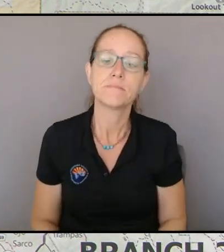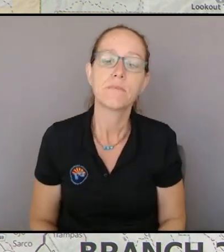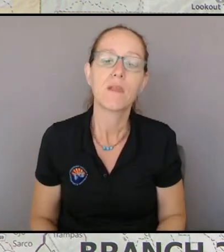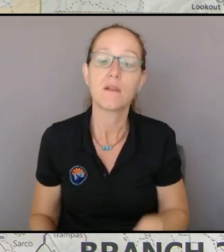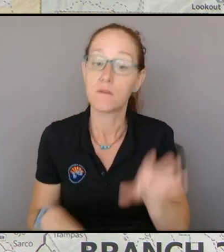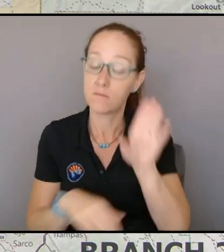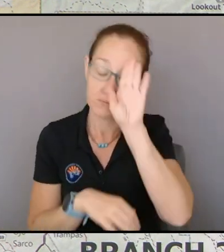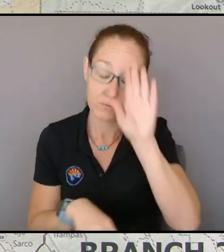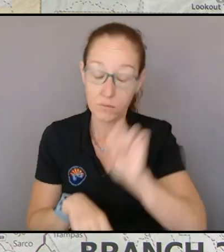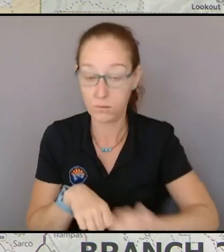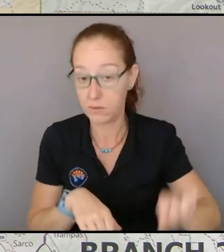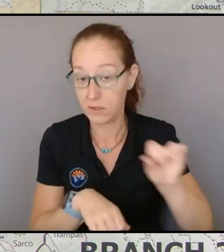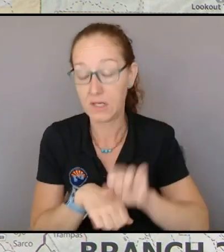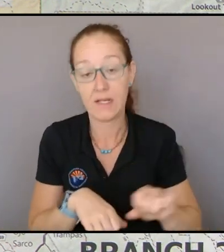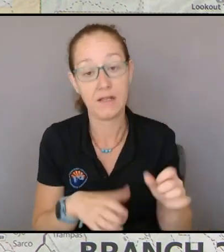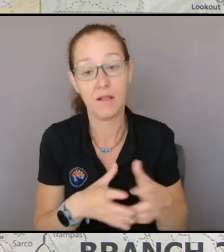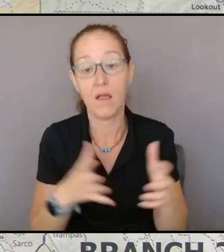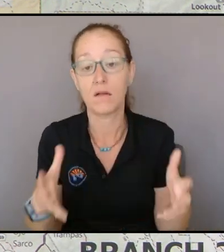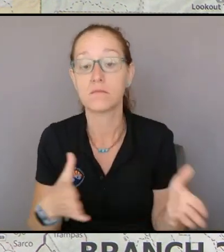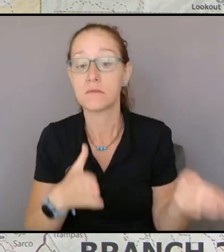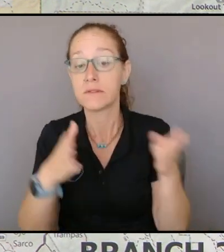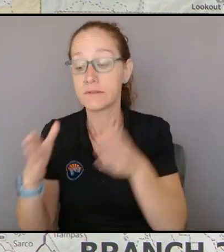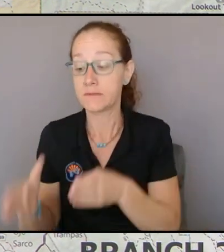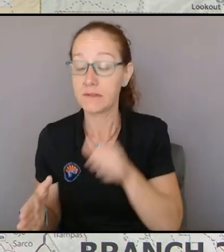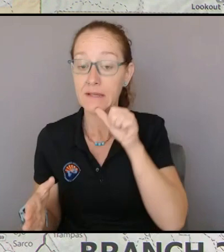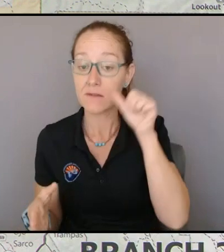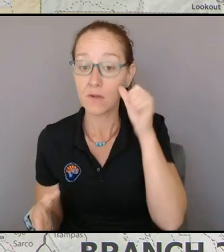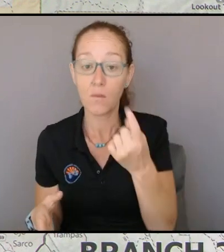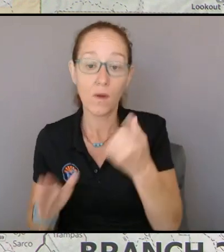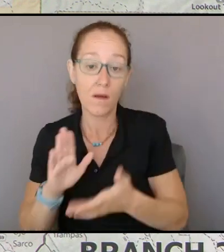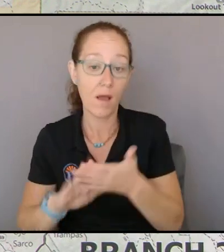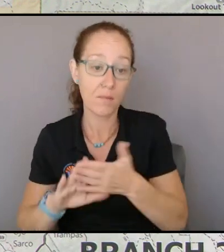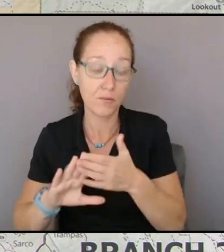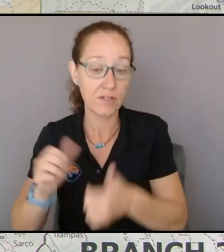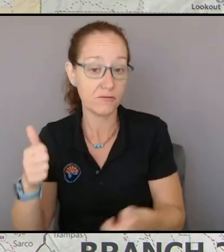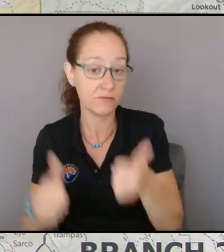and plug in up here yesterday, and working on executing a plan